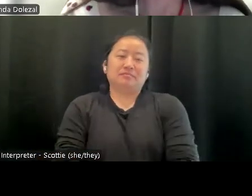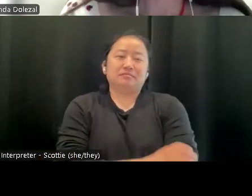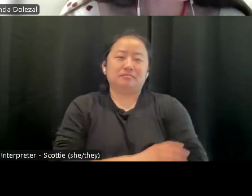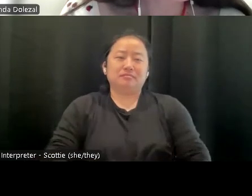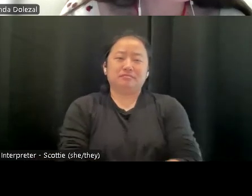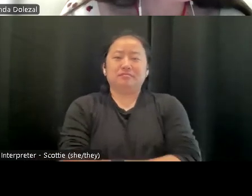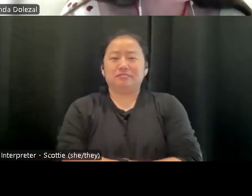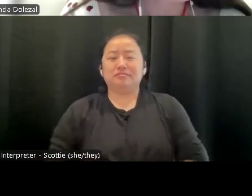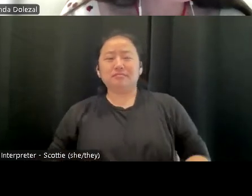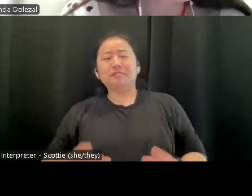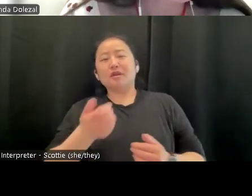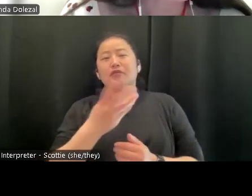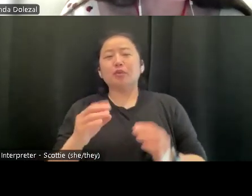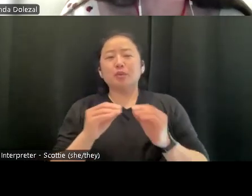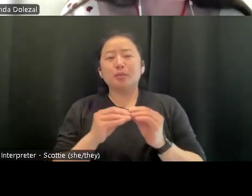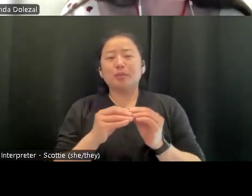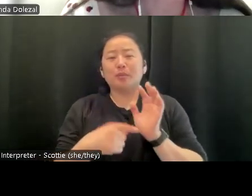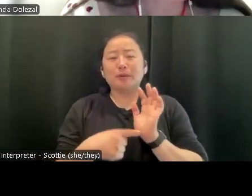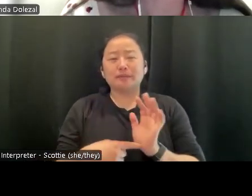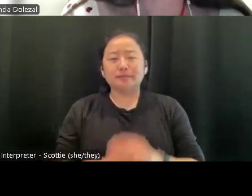Just a couple more examples. One of their parter ins who is an